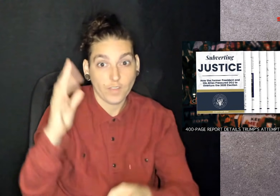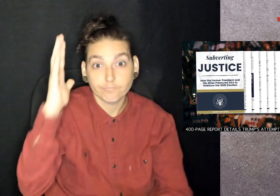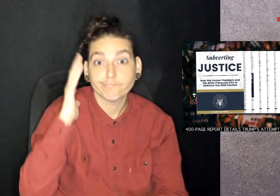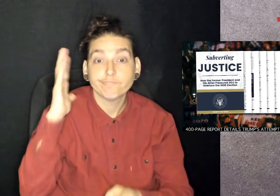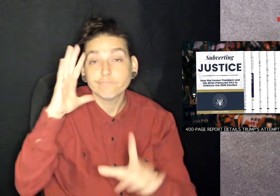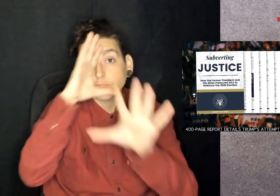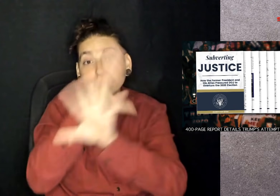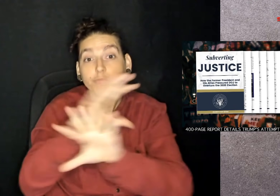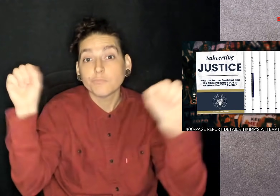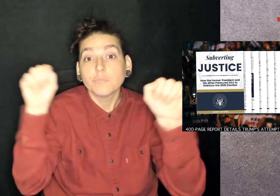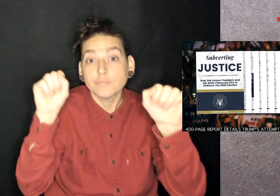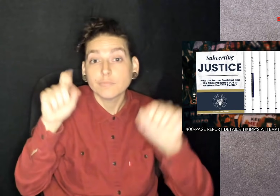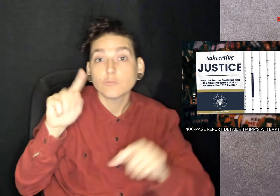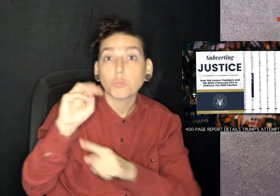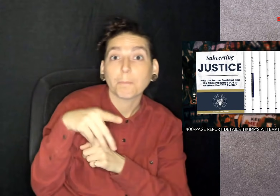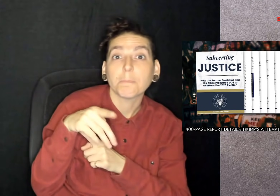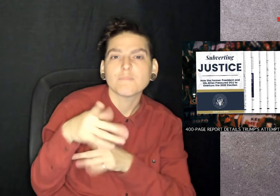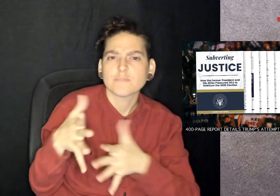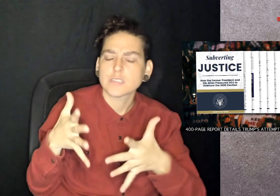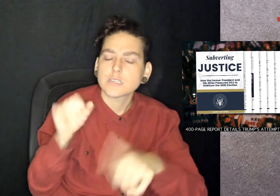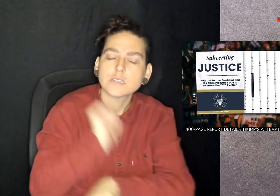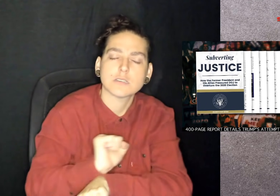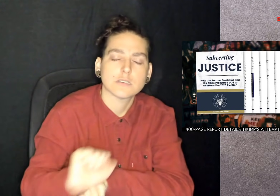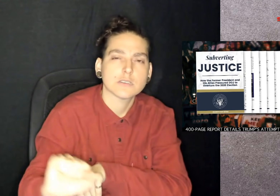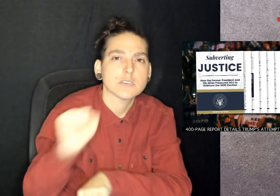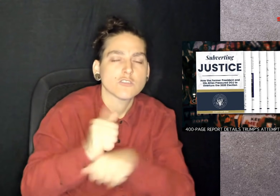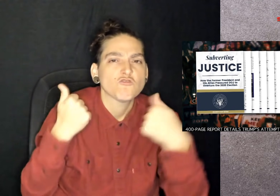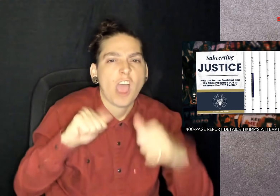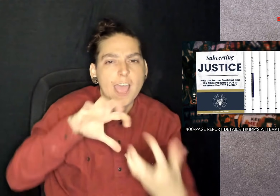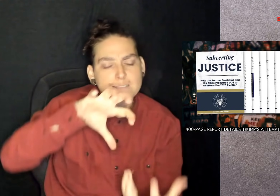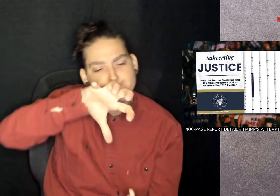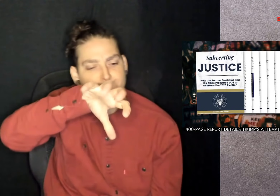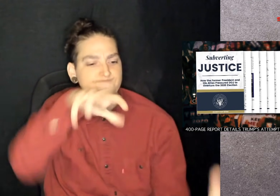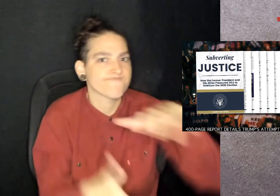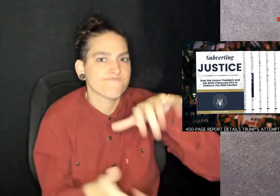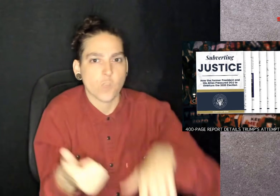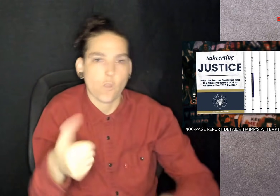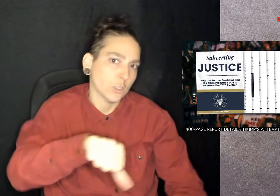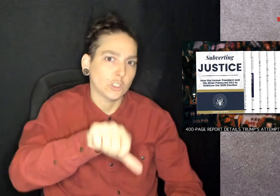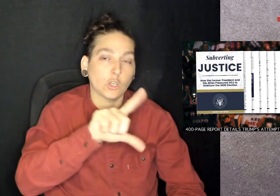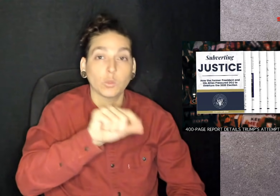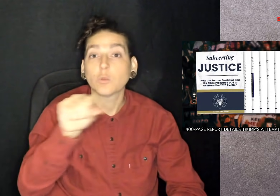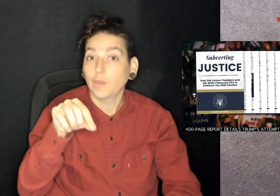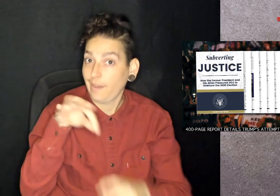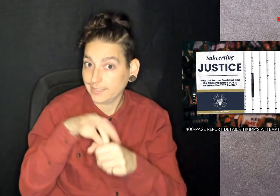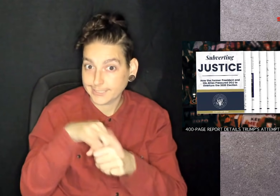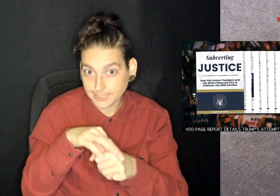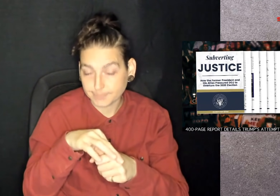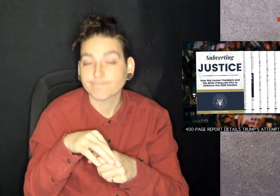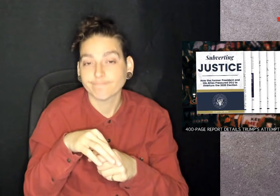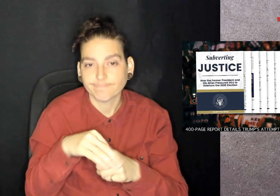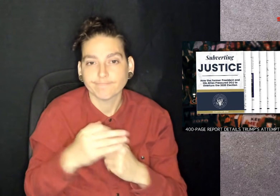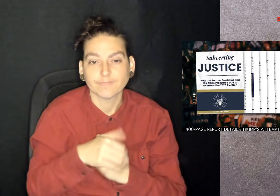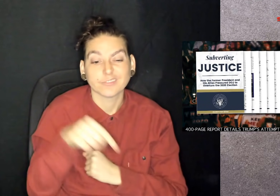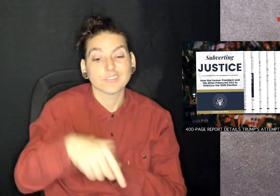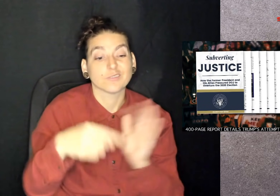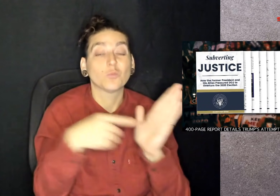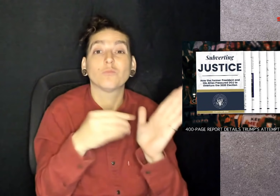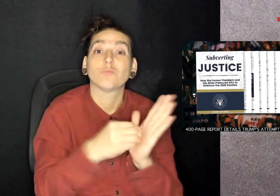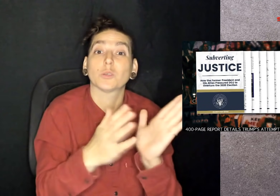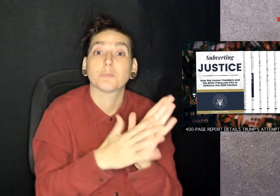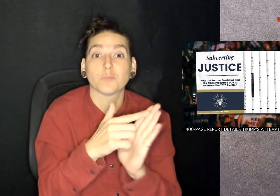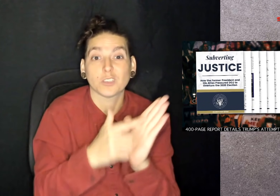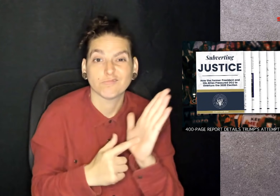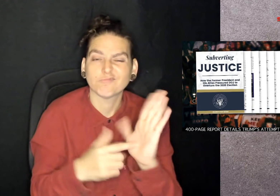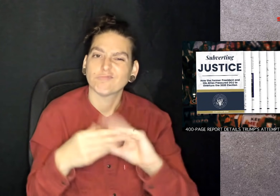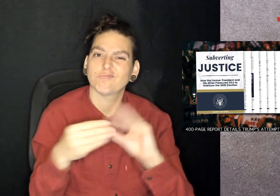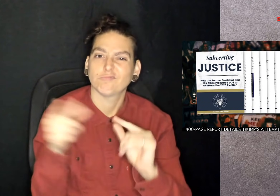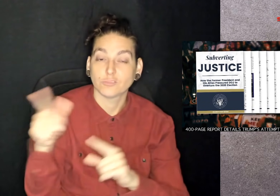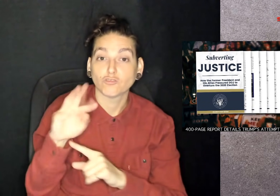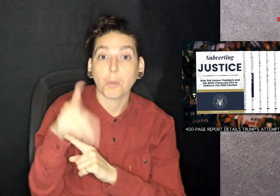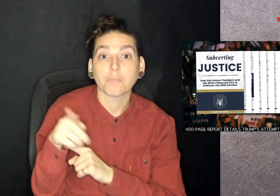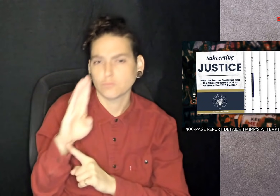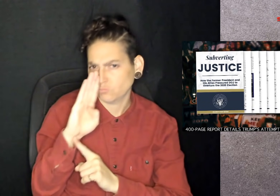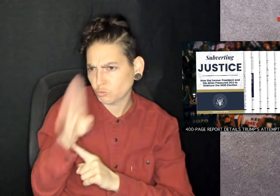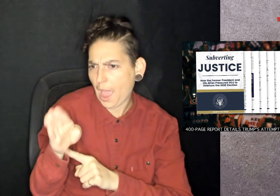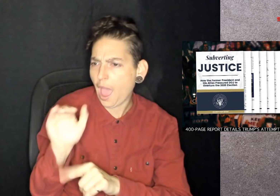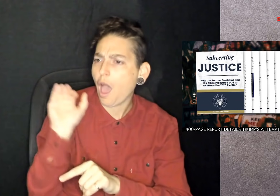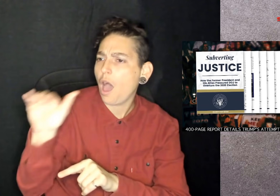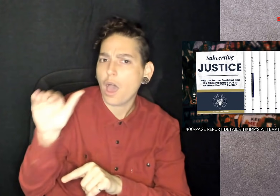account so far of former president Donald Trump's efforts to overturn the 2020 election